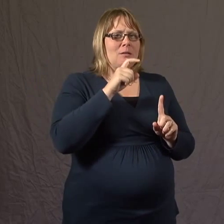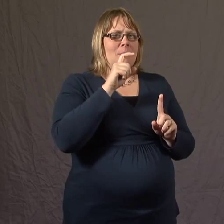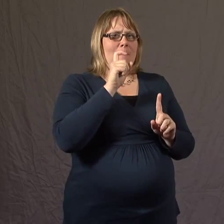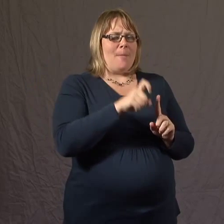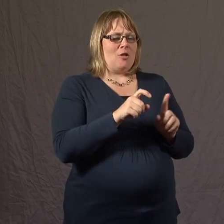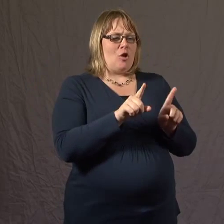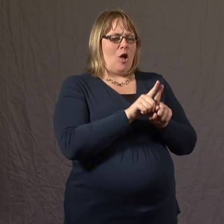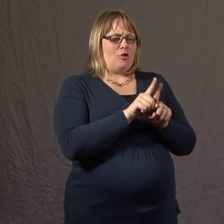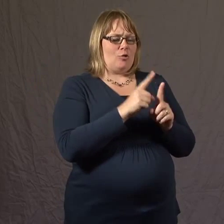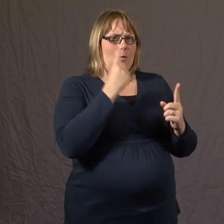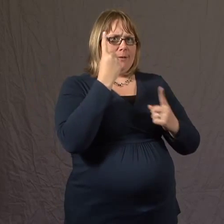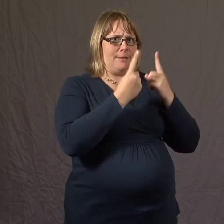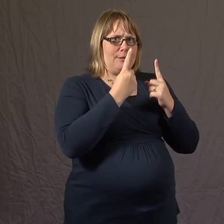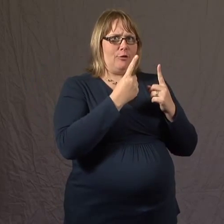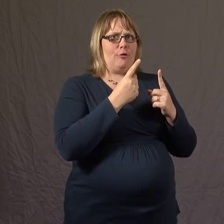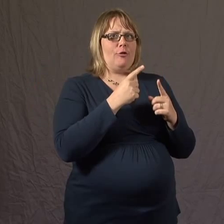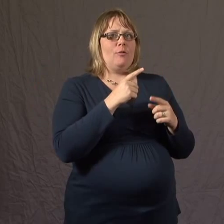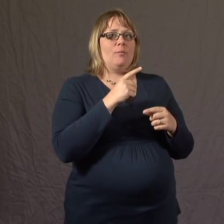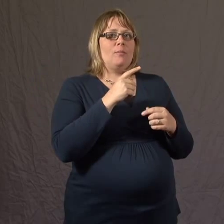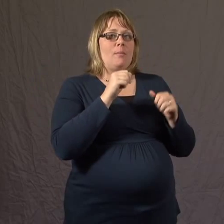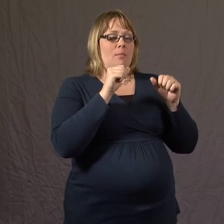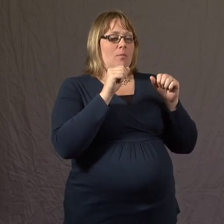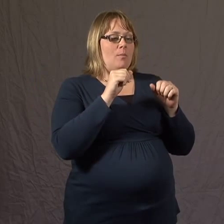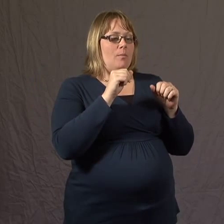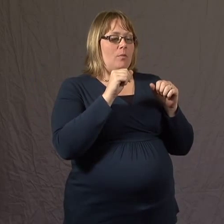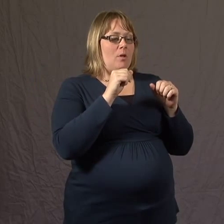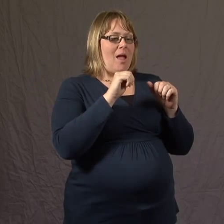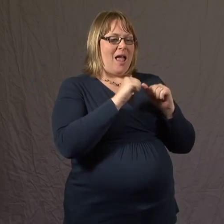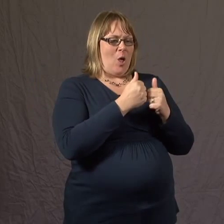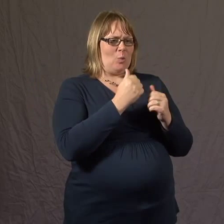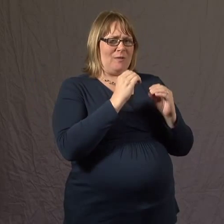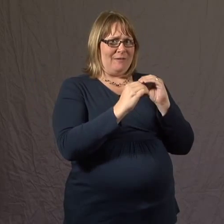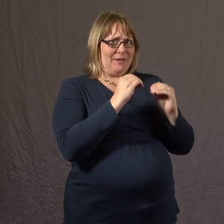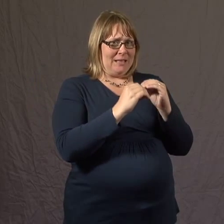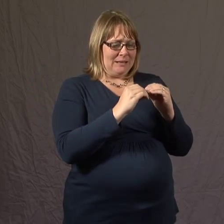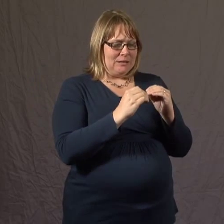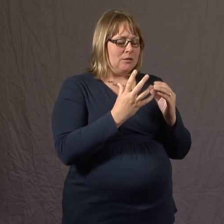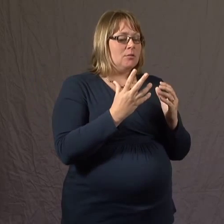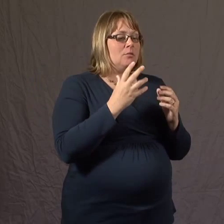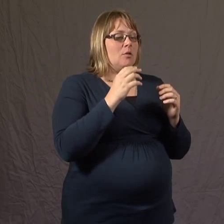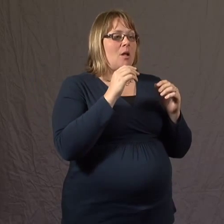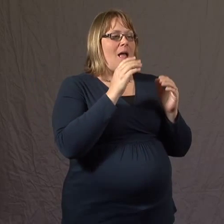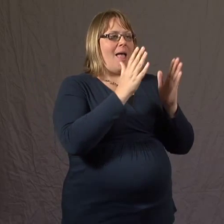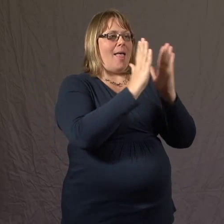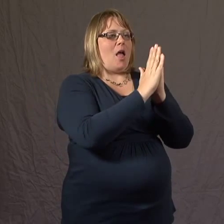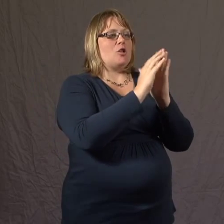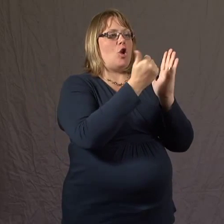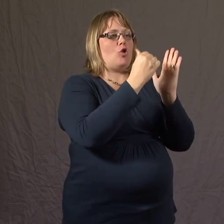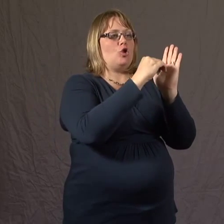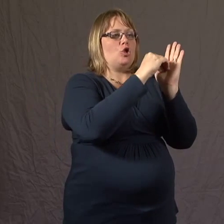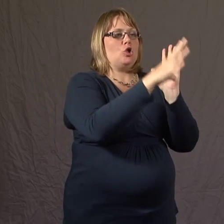Now, specifically for students with a cochlear implant, you need to consider how to resolve